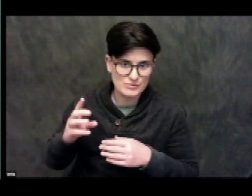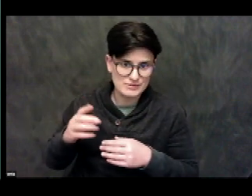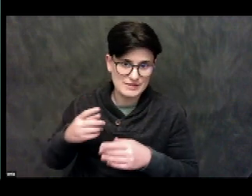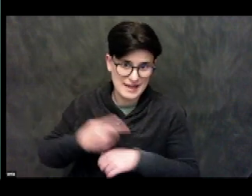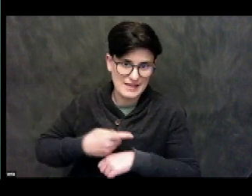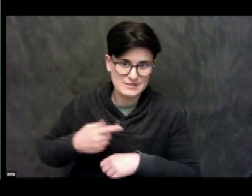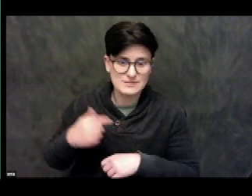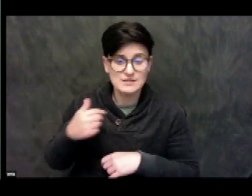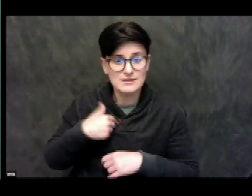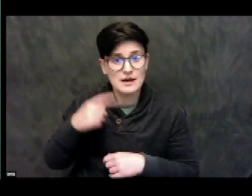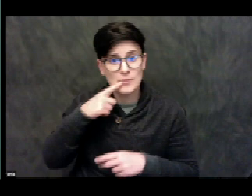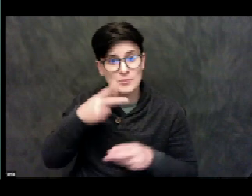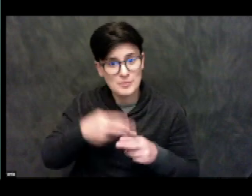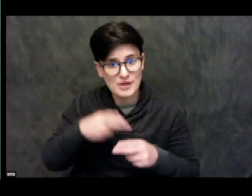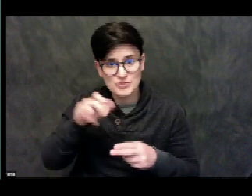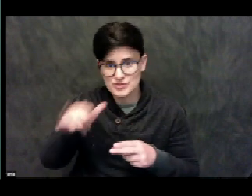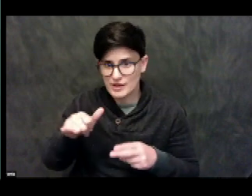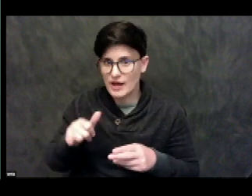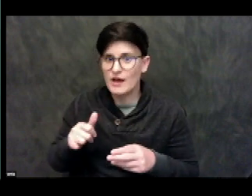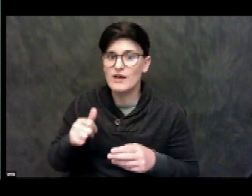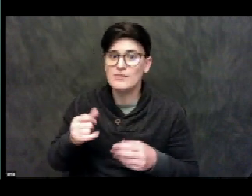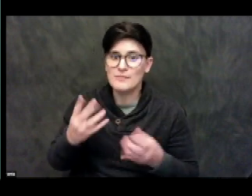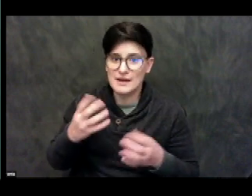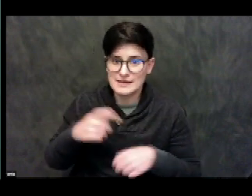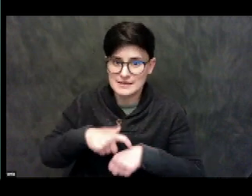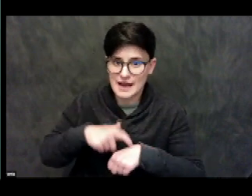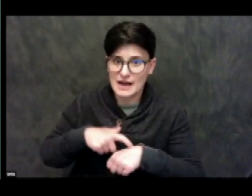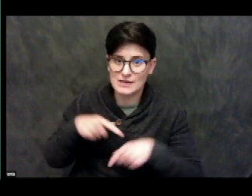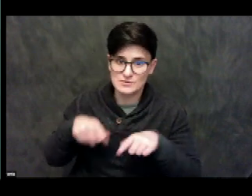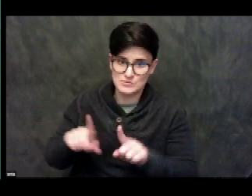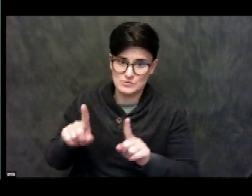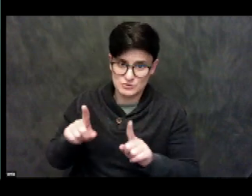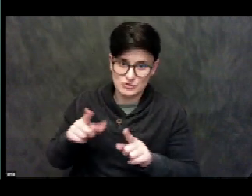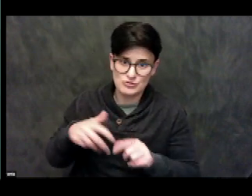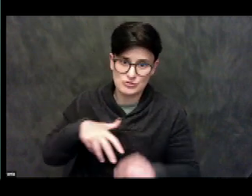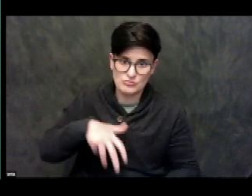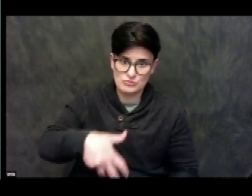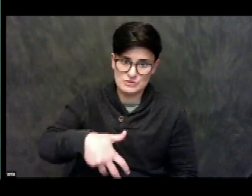multiple times throughout the pregnancy. At the same time, I did